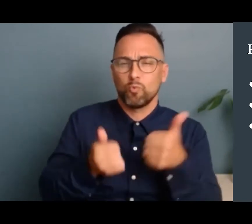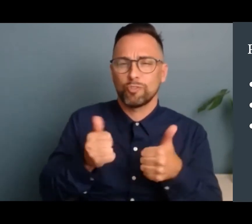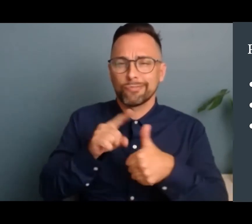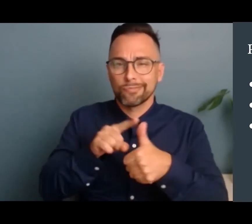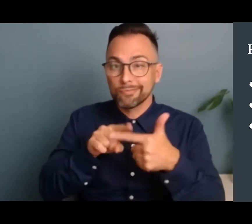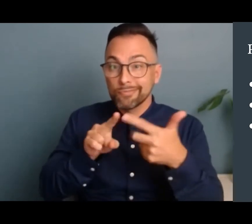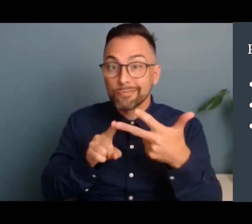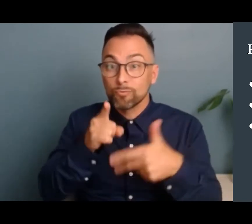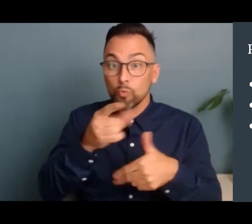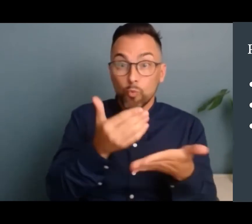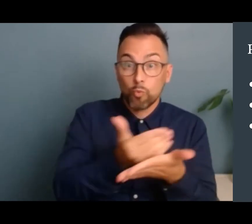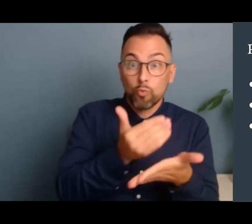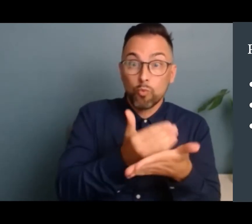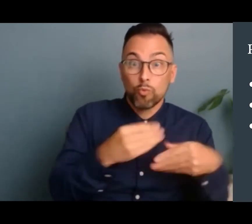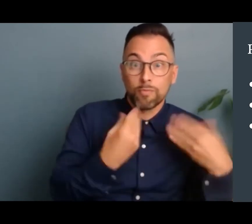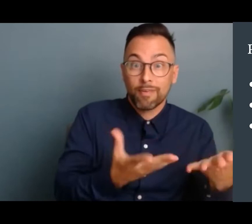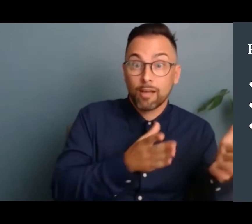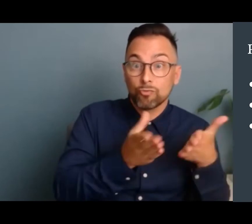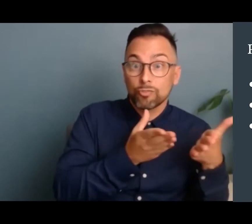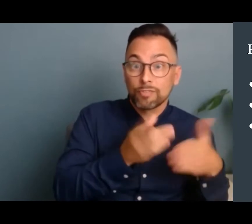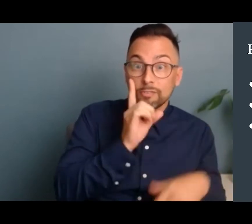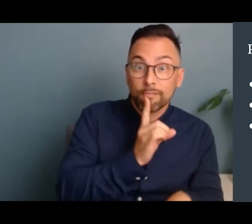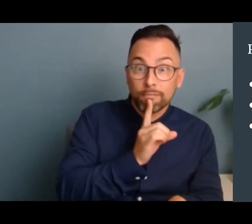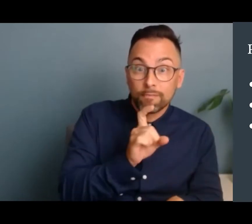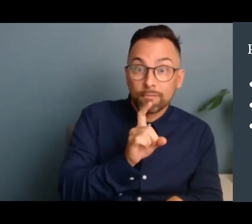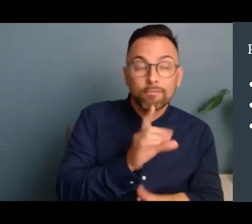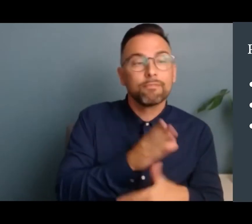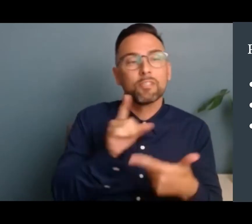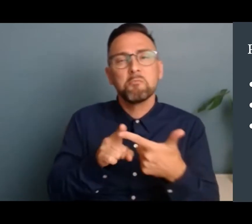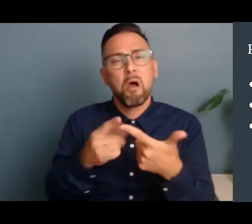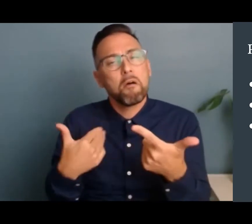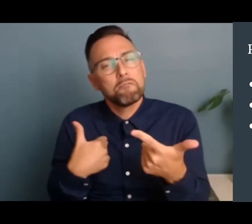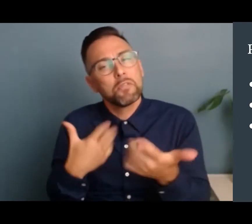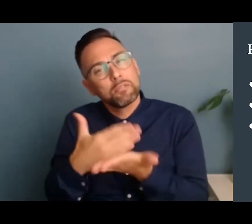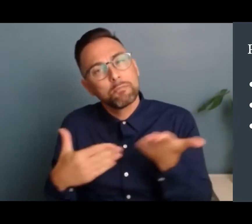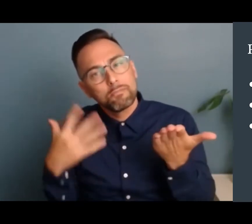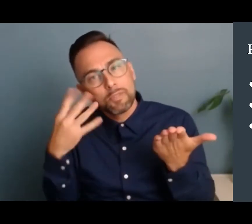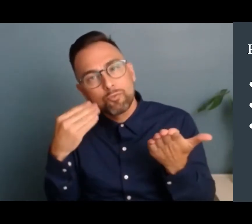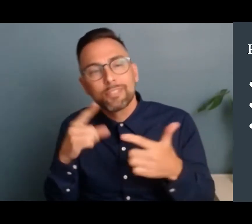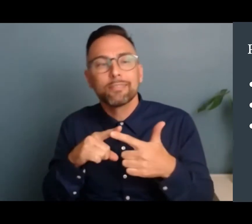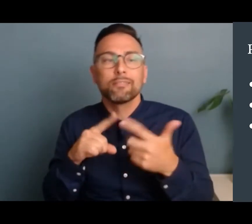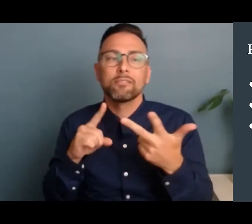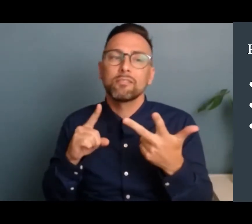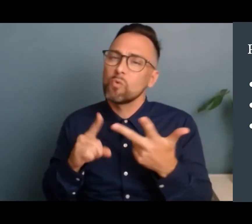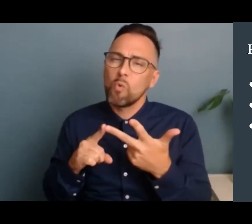what best describes you? Are you a new service provider to the deaf? Or do you have some experience in providing support services